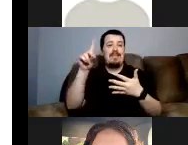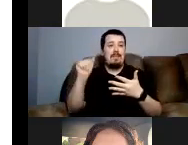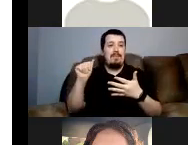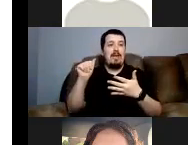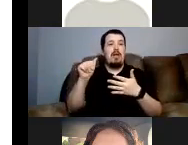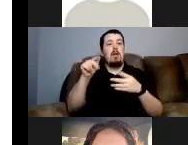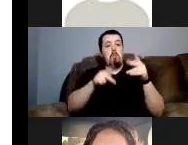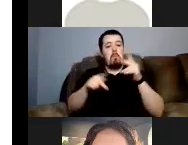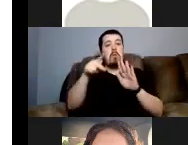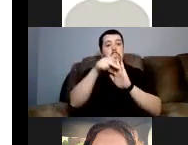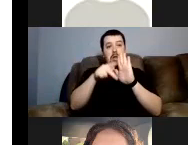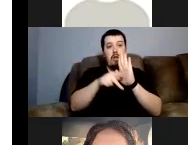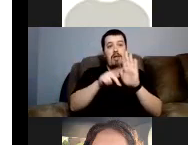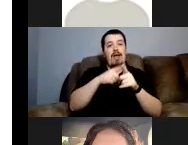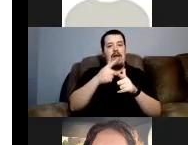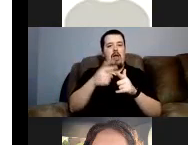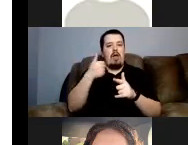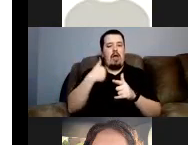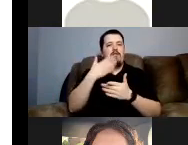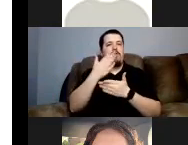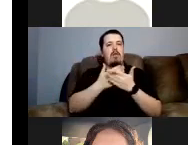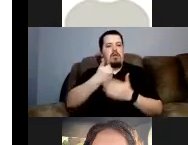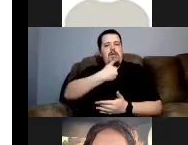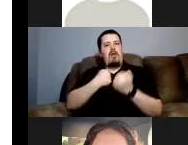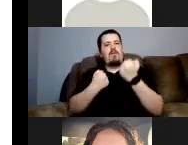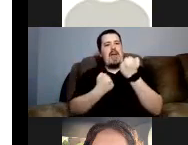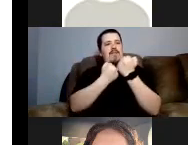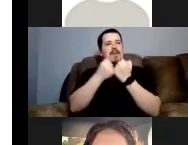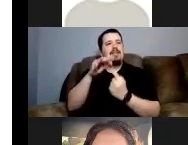and uh then we're going to have a number of self-advocate guest speakers. The